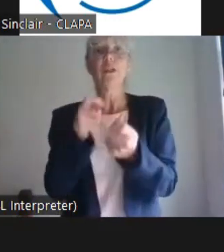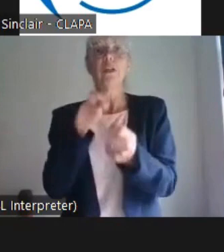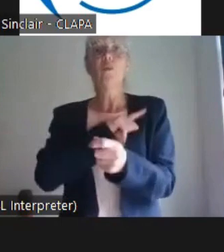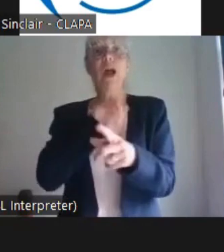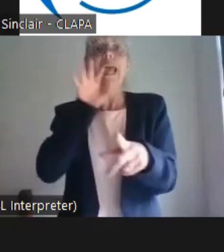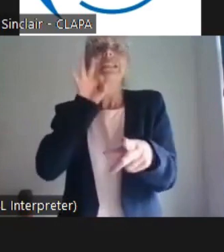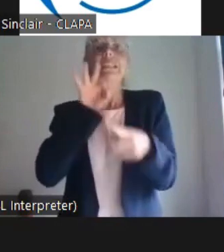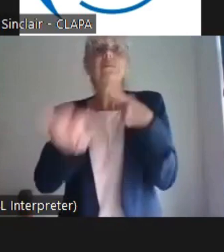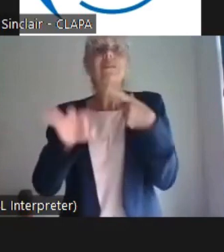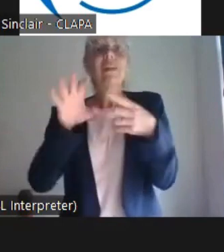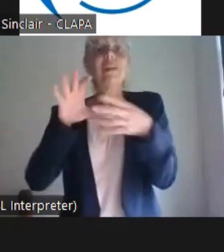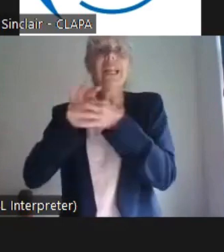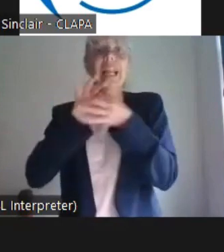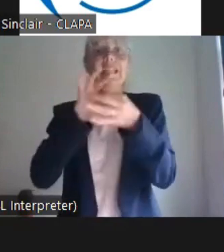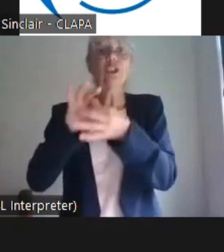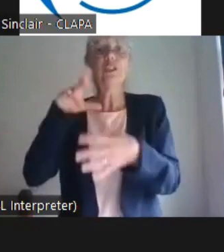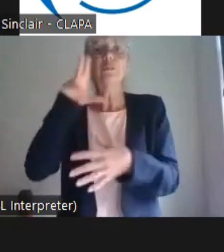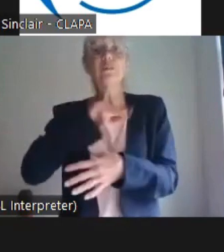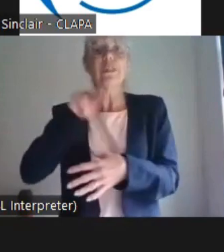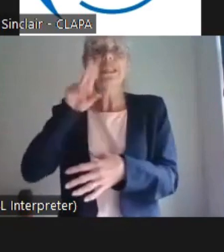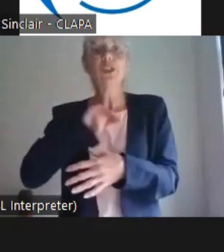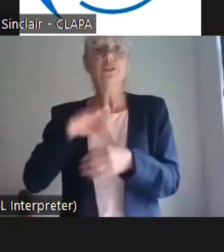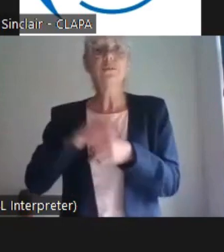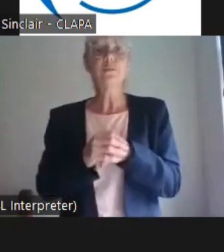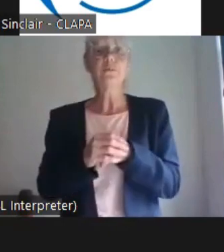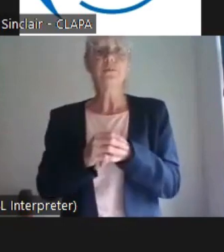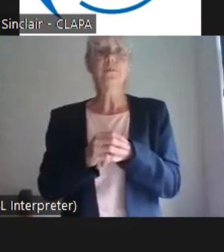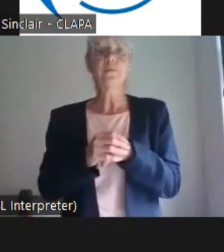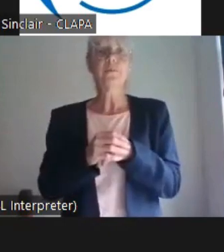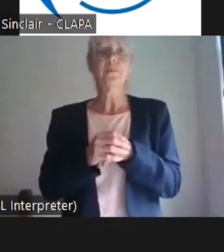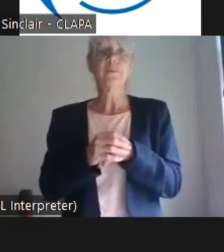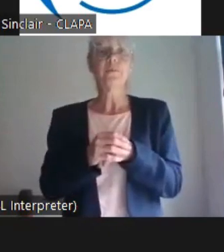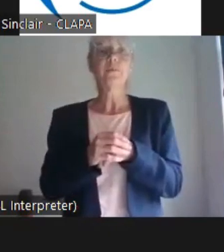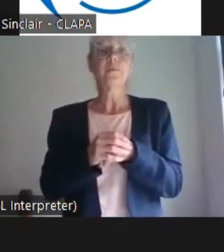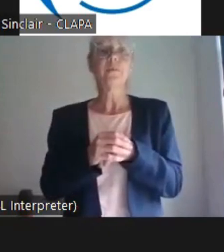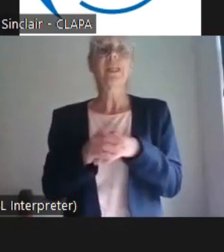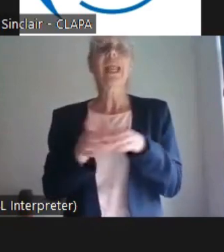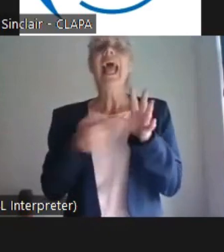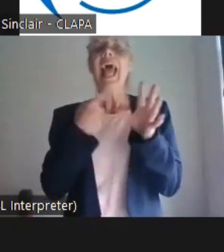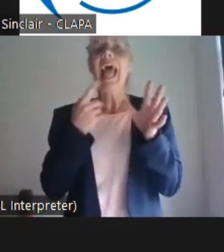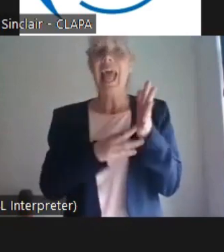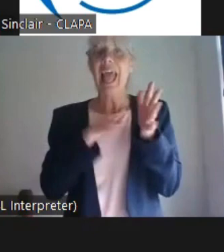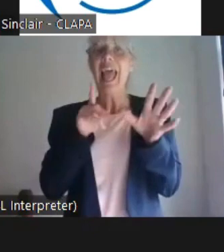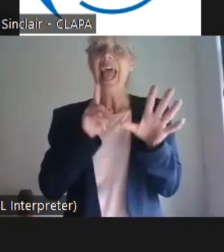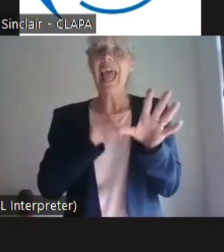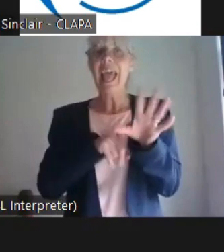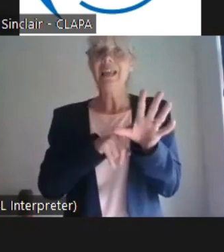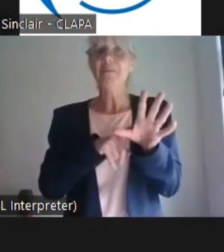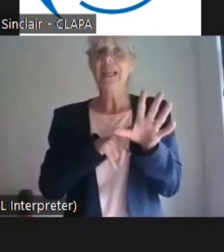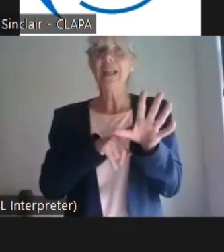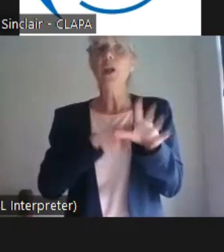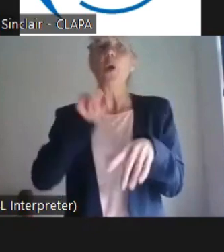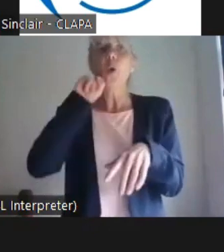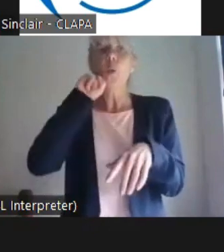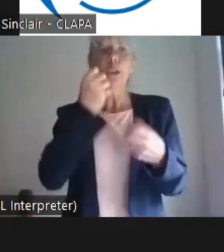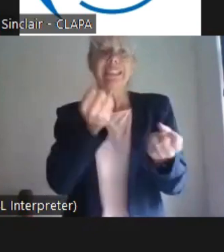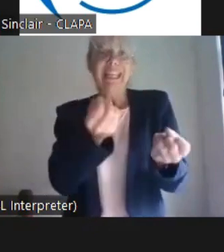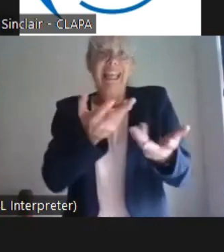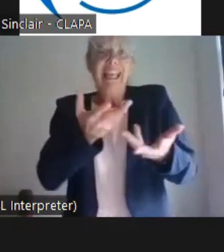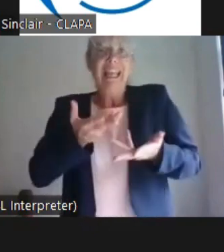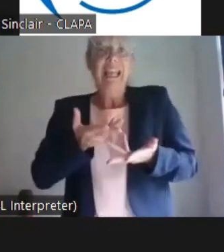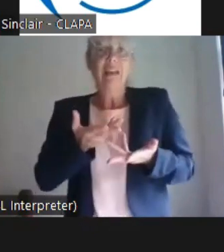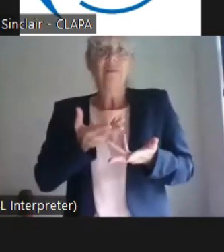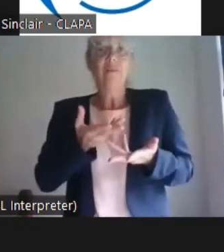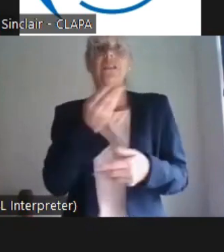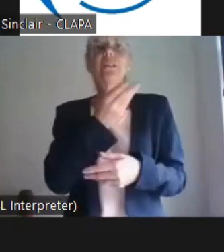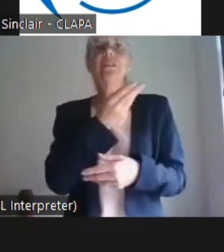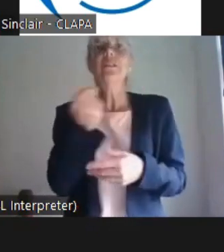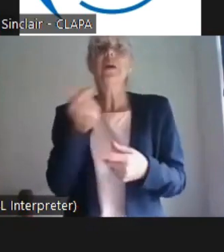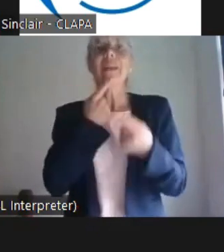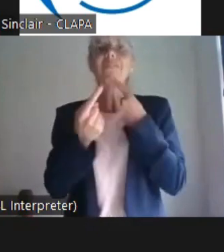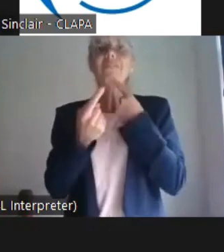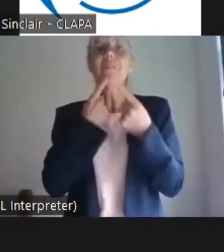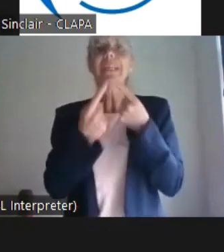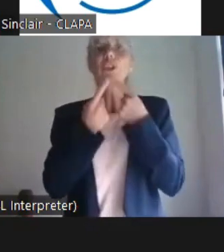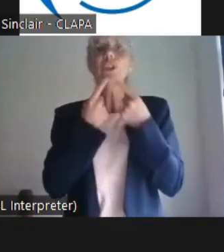and I think Amy would would come and give us some of that as well as some information on that